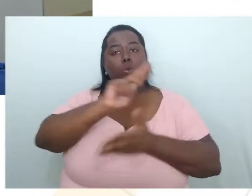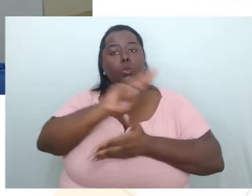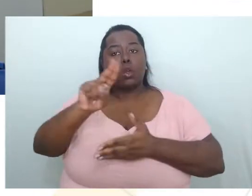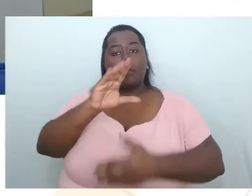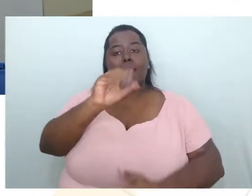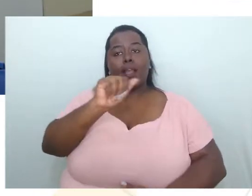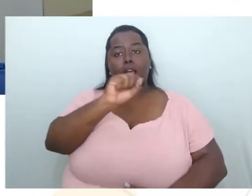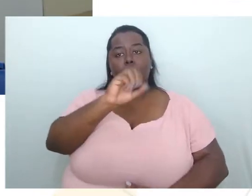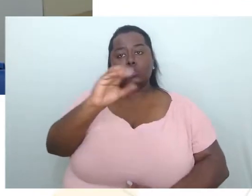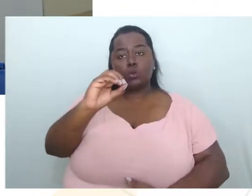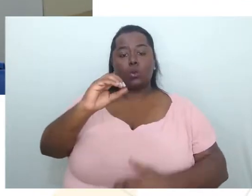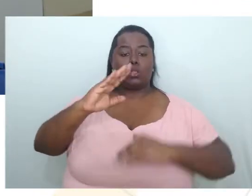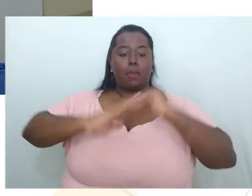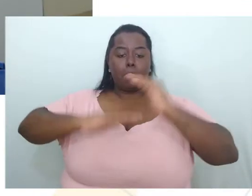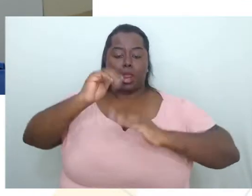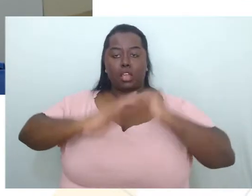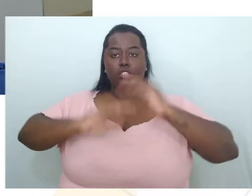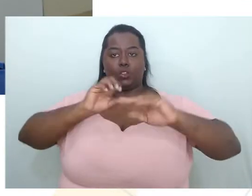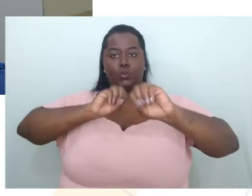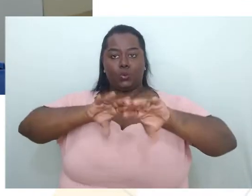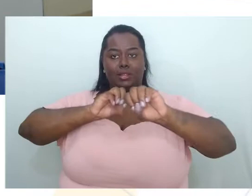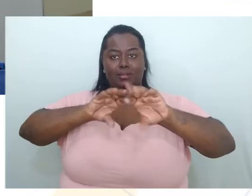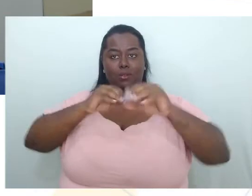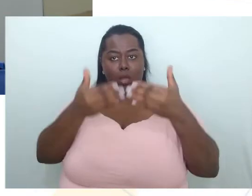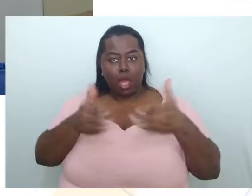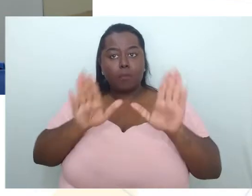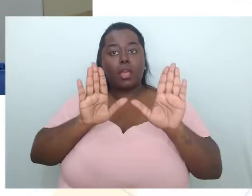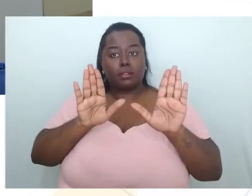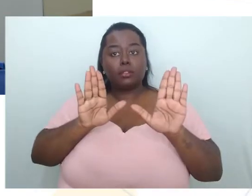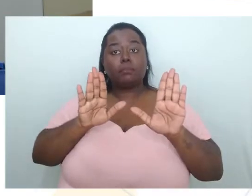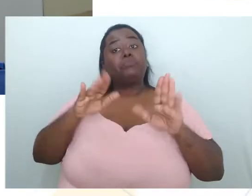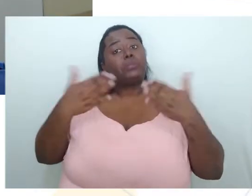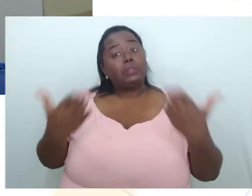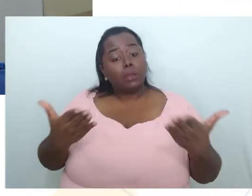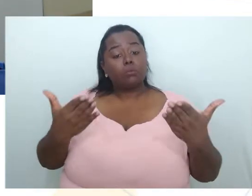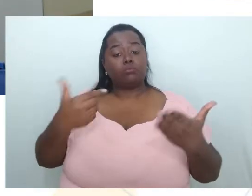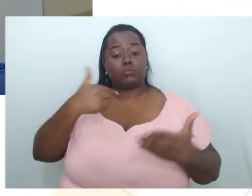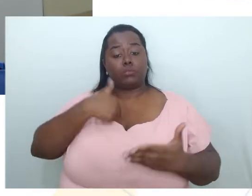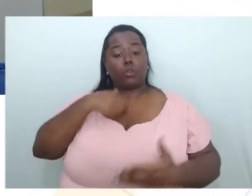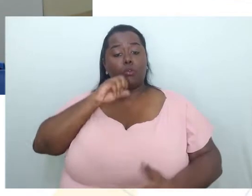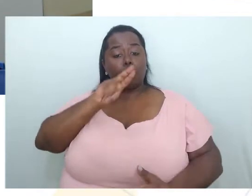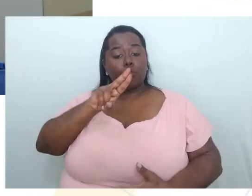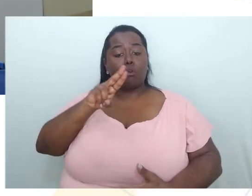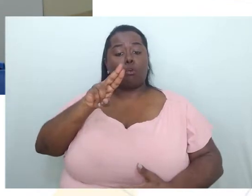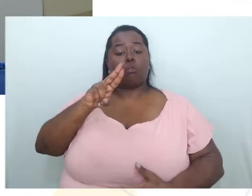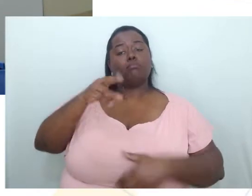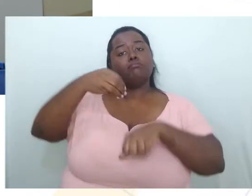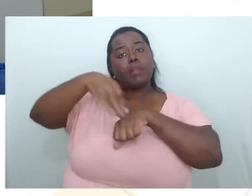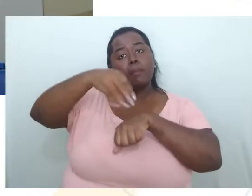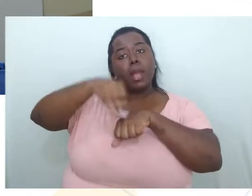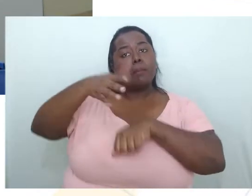practices" so I am going to talk about all these sorts of things in the